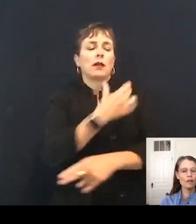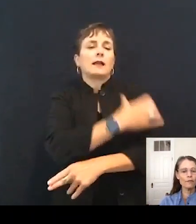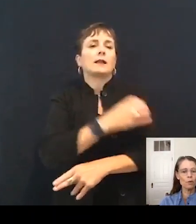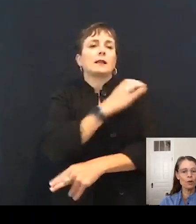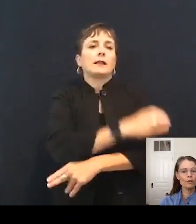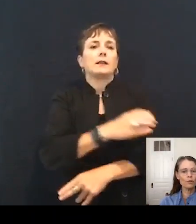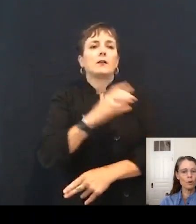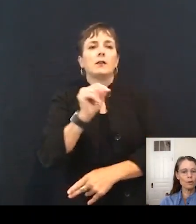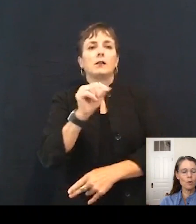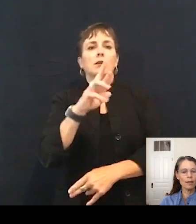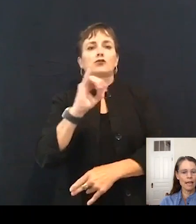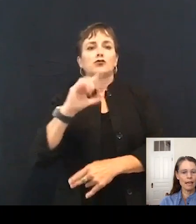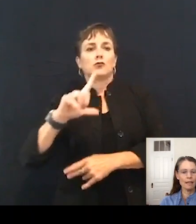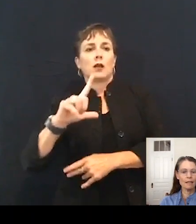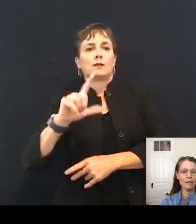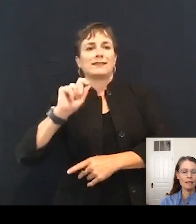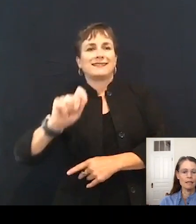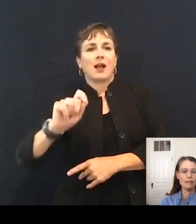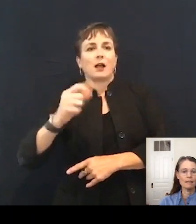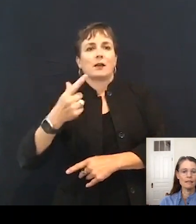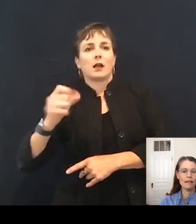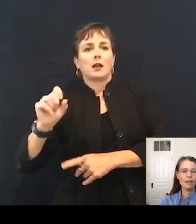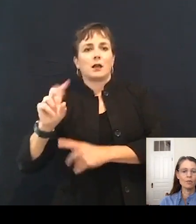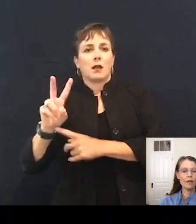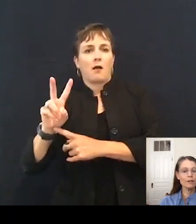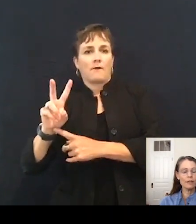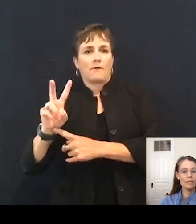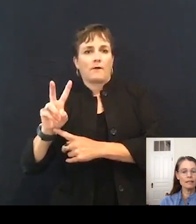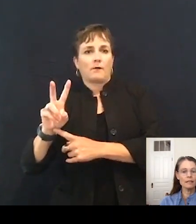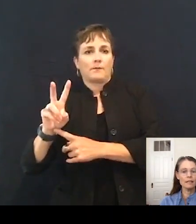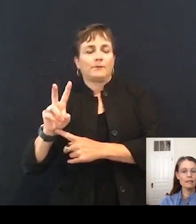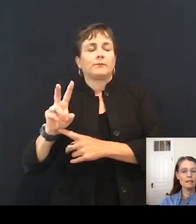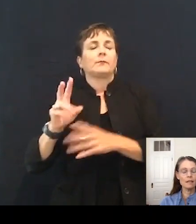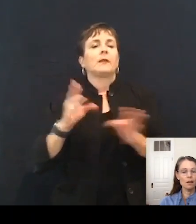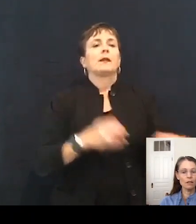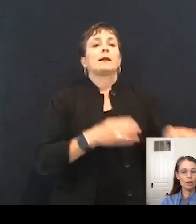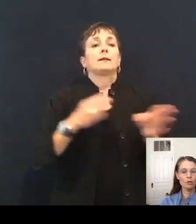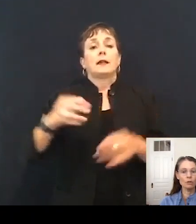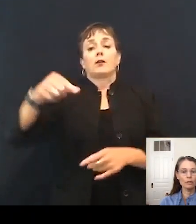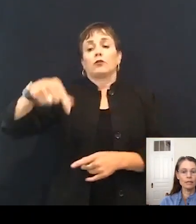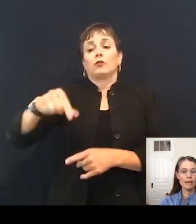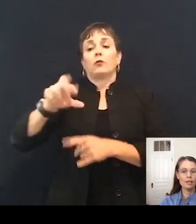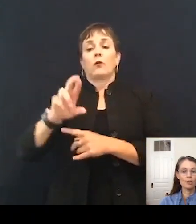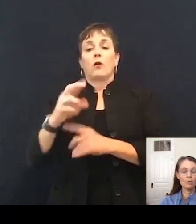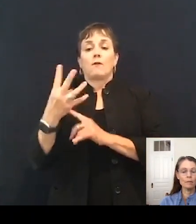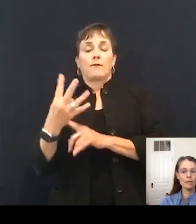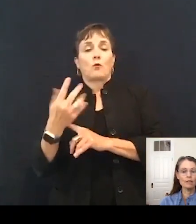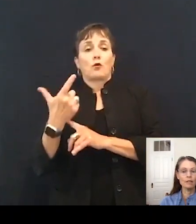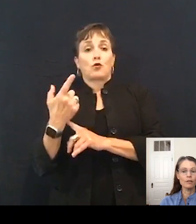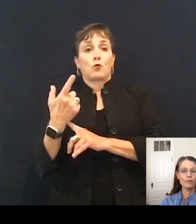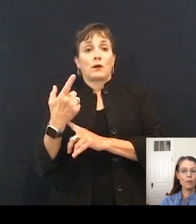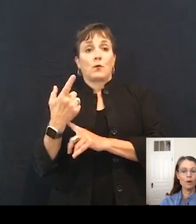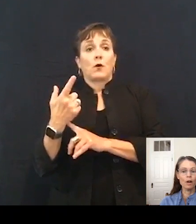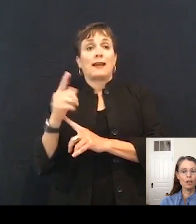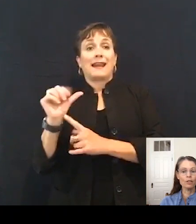QR-421a is a retinal antisense oligonucleotide treatment for